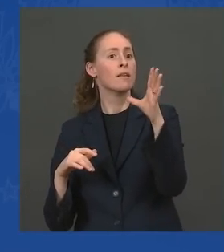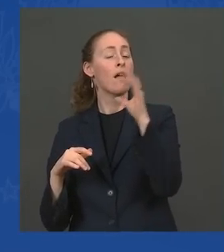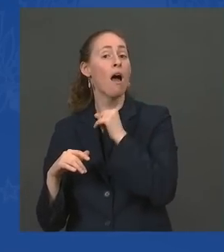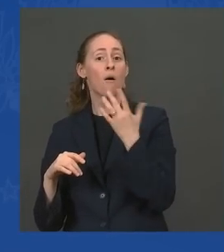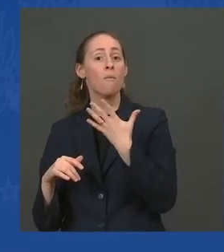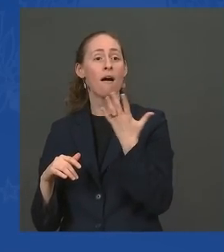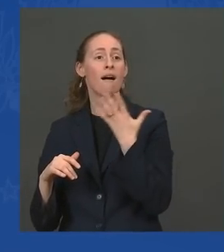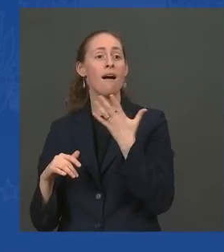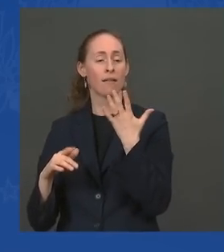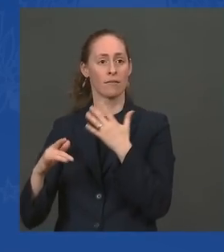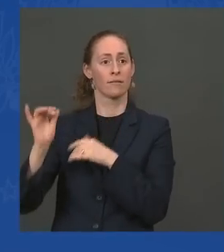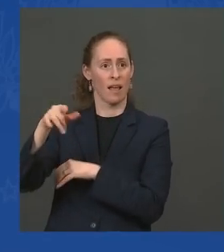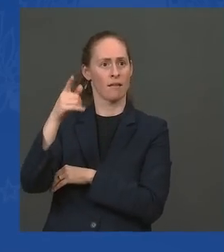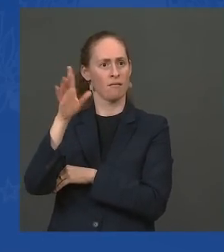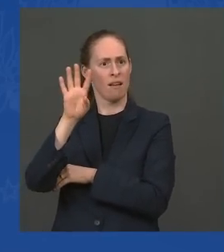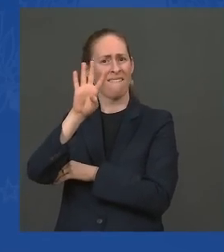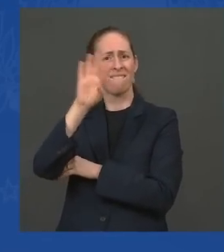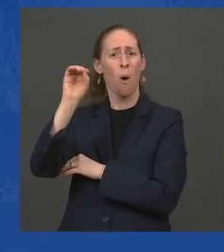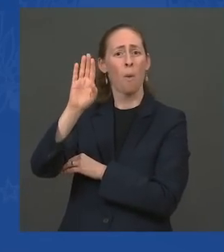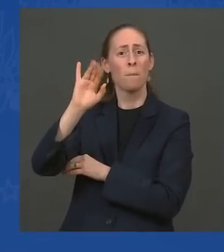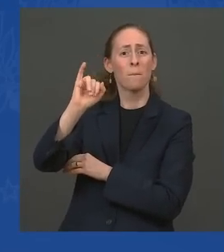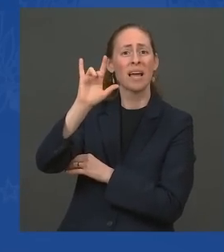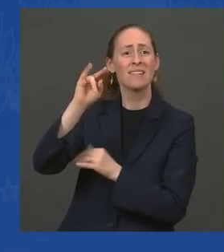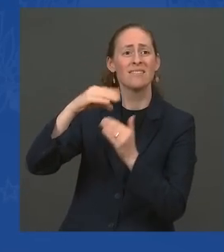I want them make money. That's good, but pay a little.